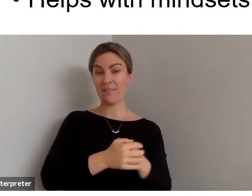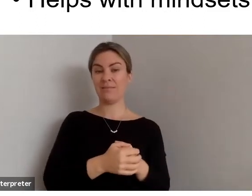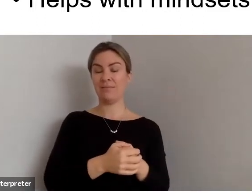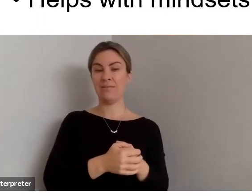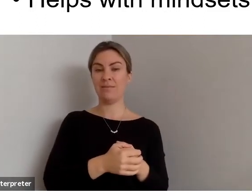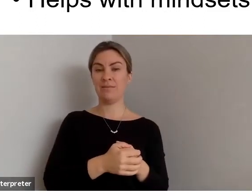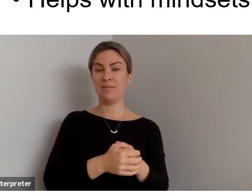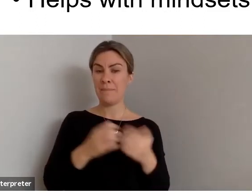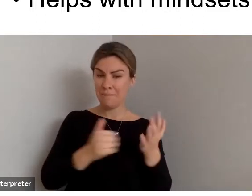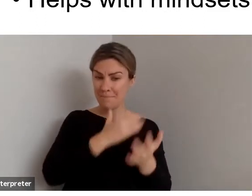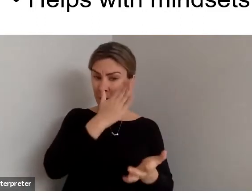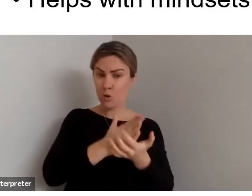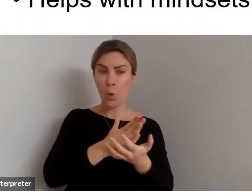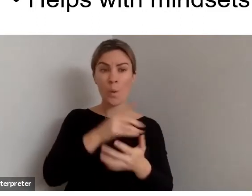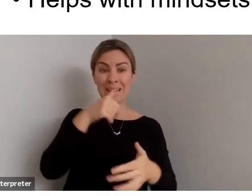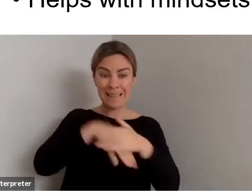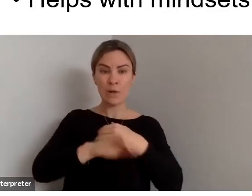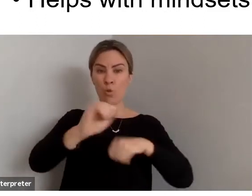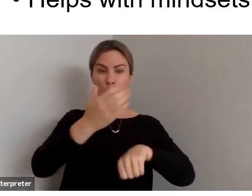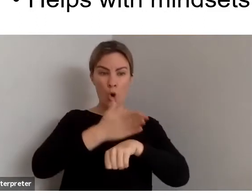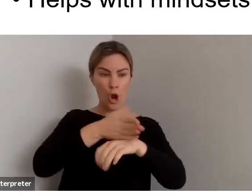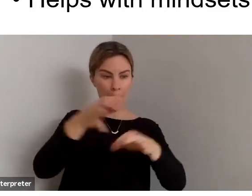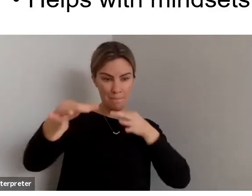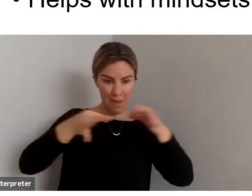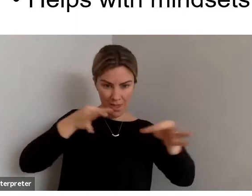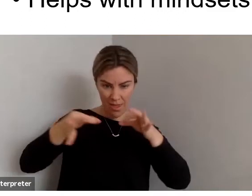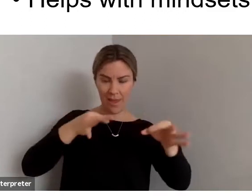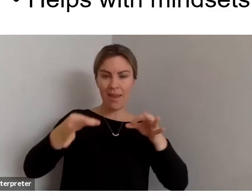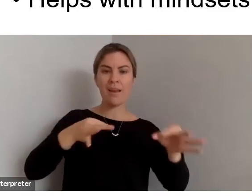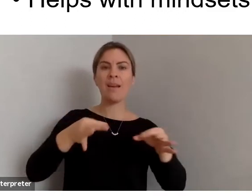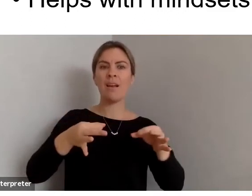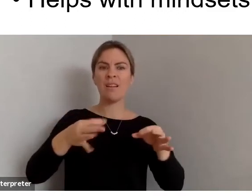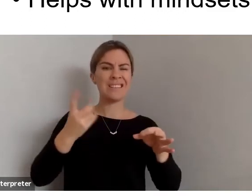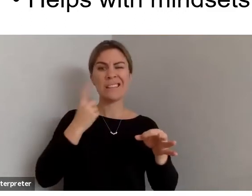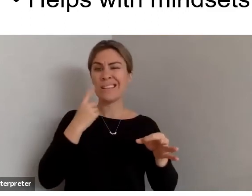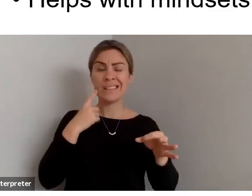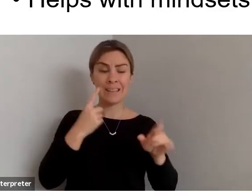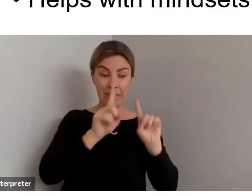More people are engaged, everyone is happy, what peace happens.